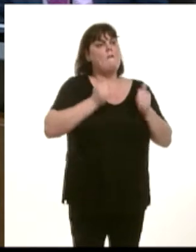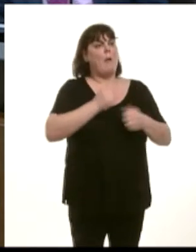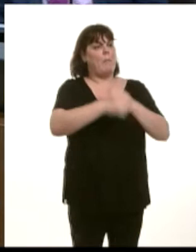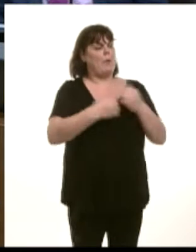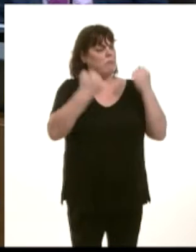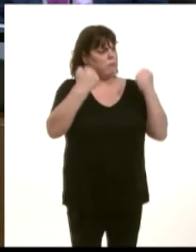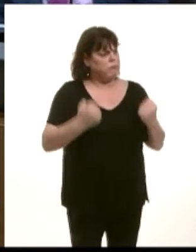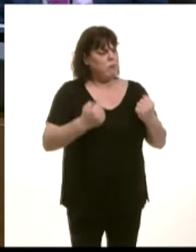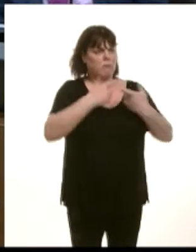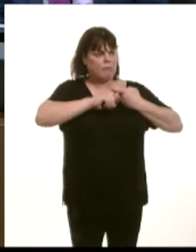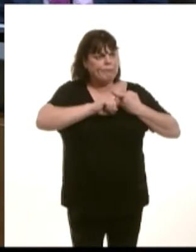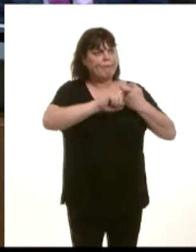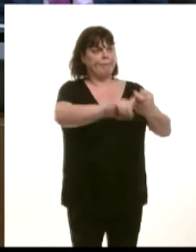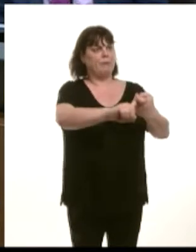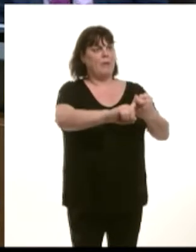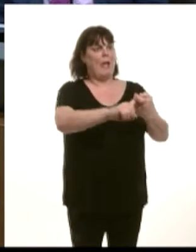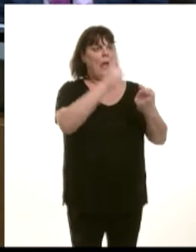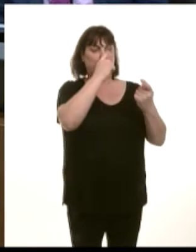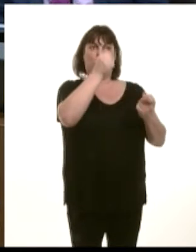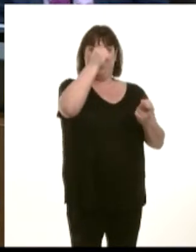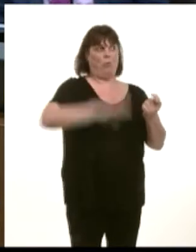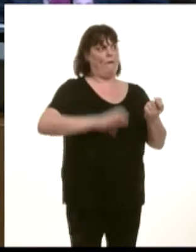and reliant on the market in the future, as any other business does.